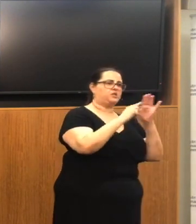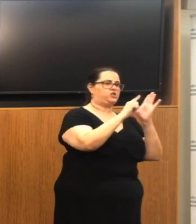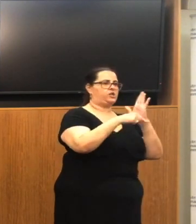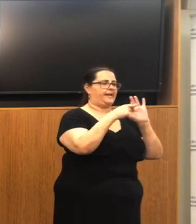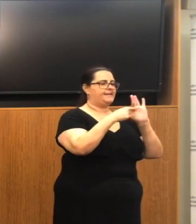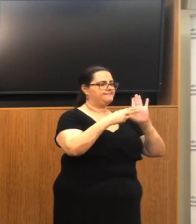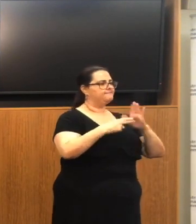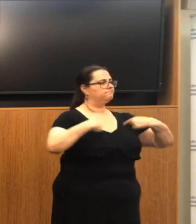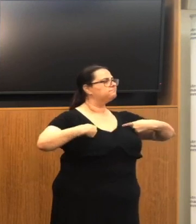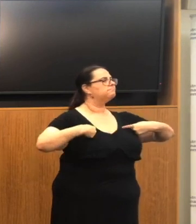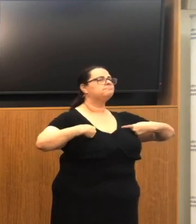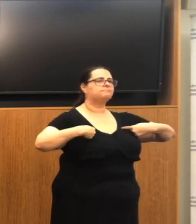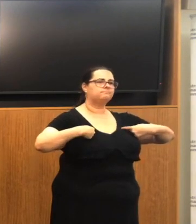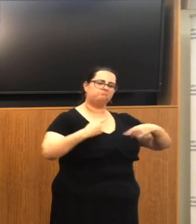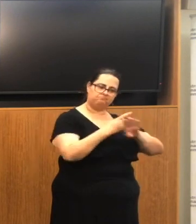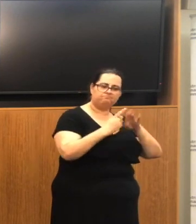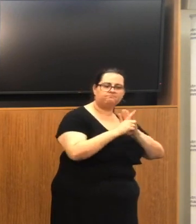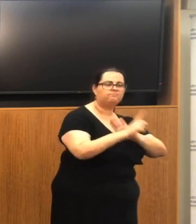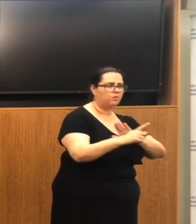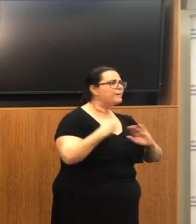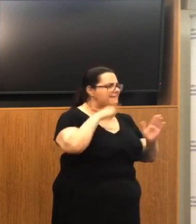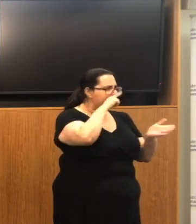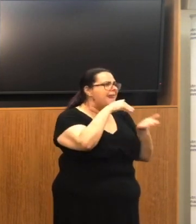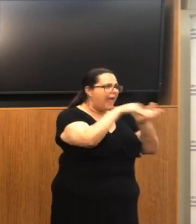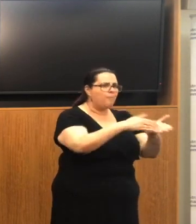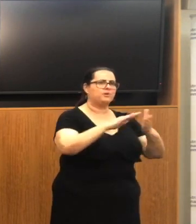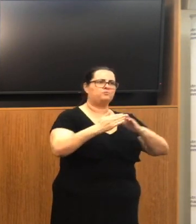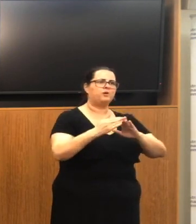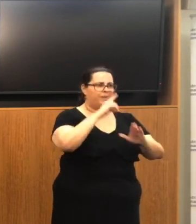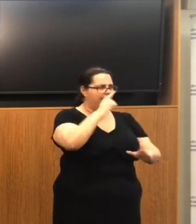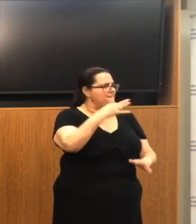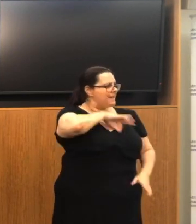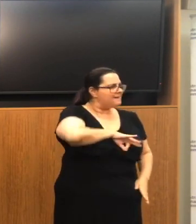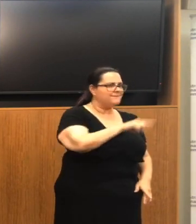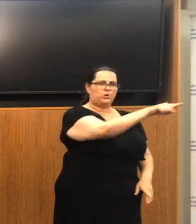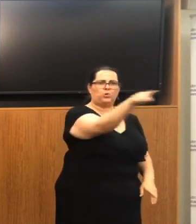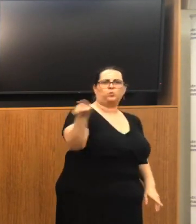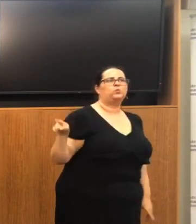be such a huge benefit to our communities and societies and that we could, yeah.